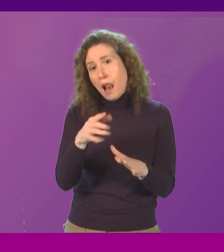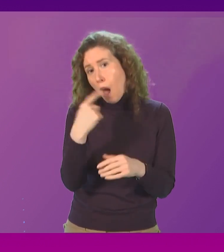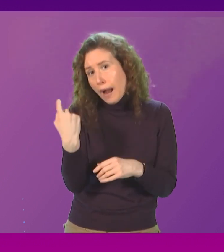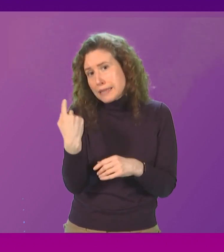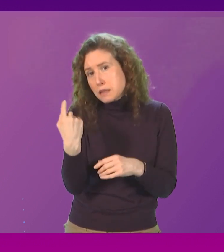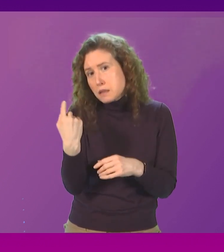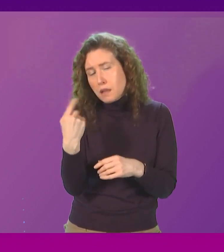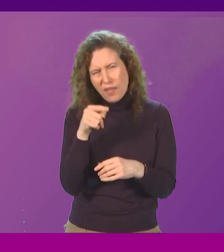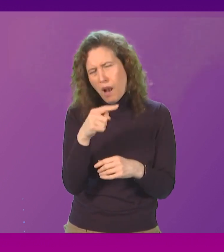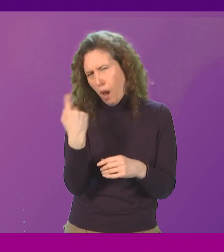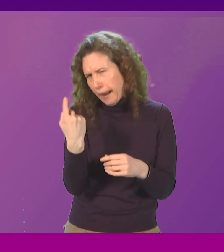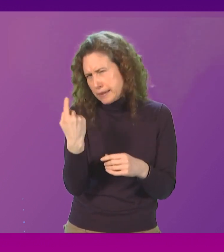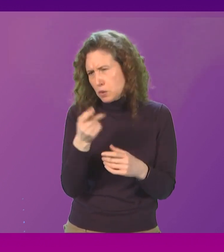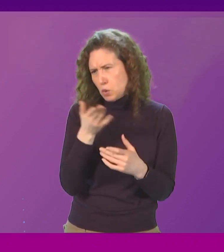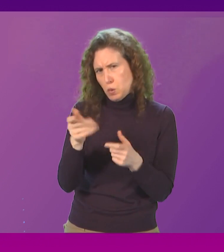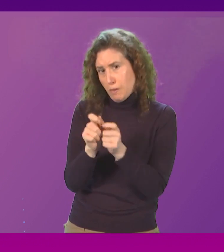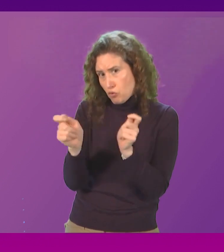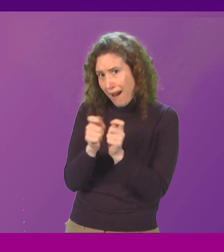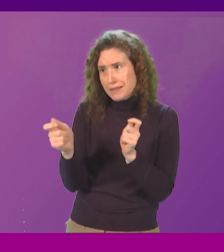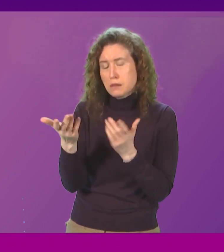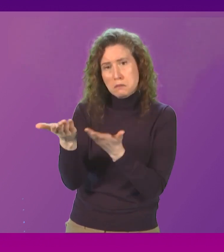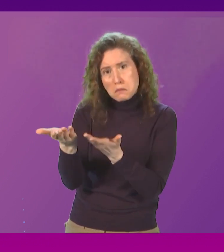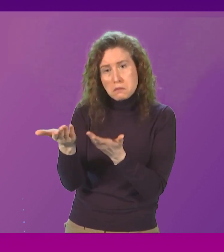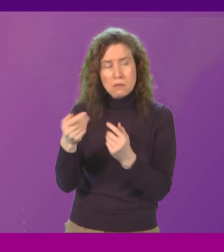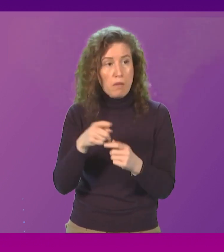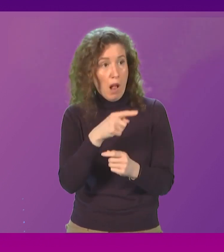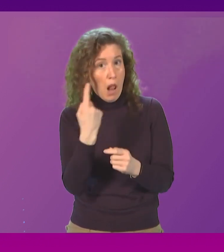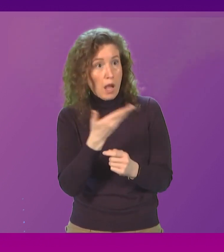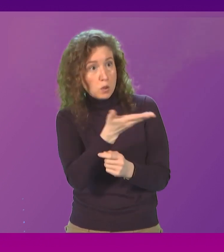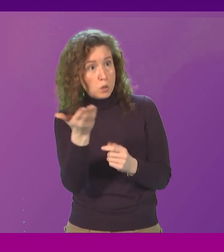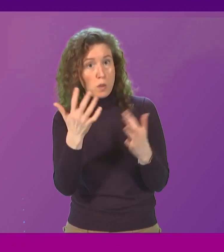It lied to the press and it lied to the public.